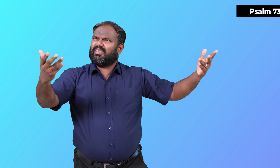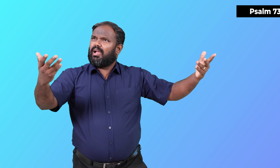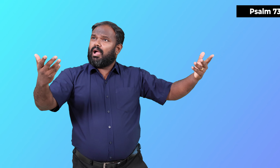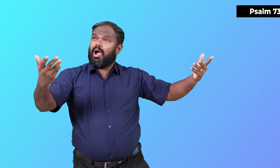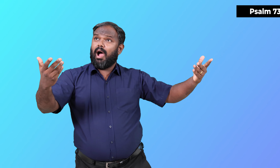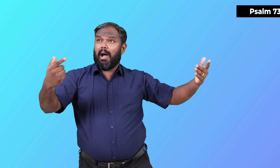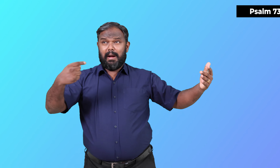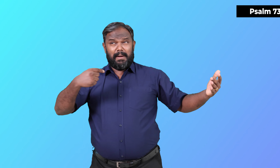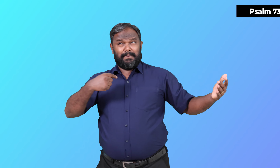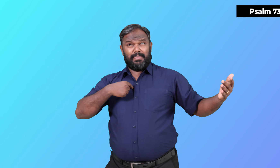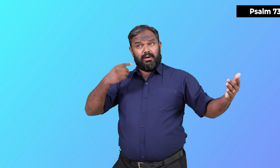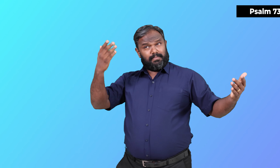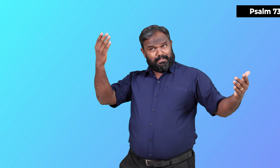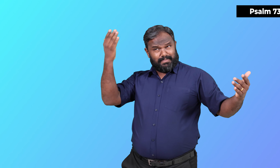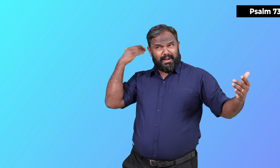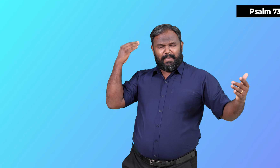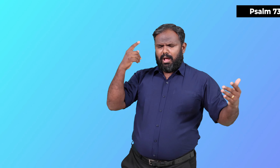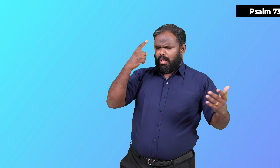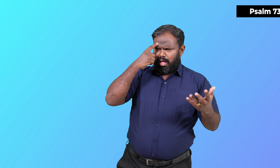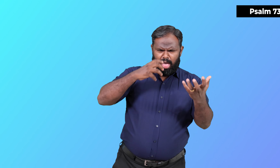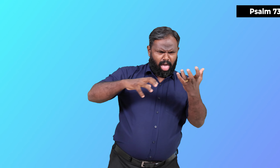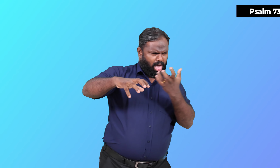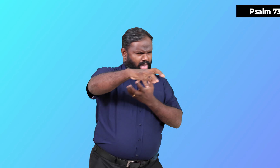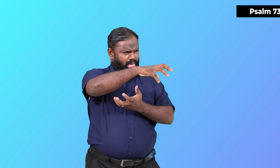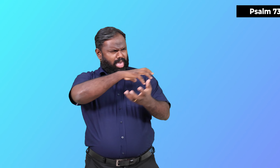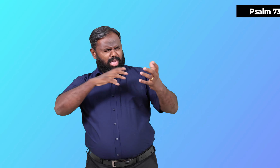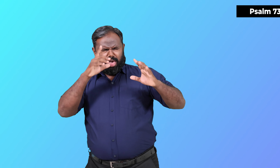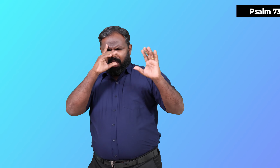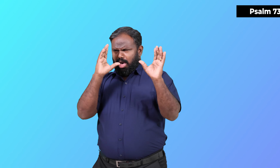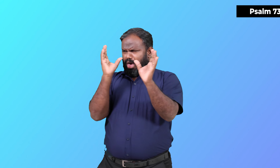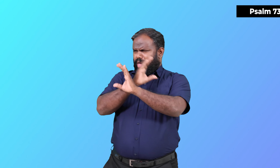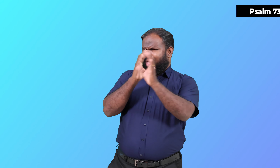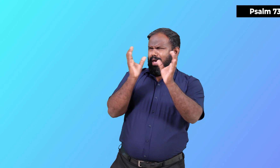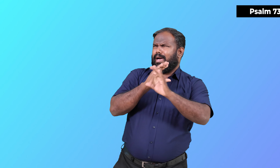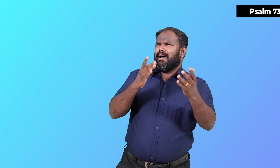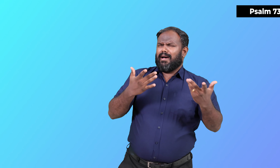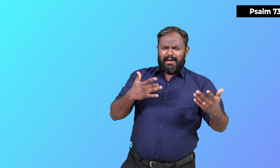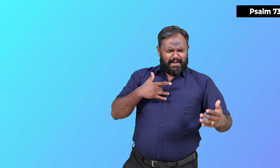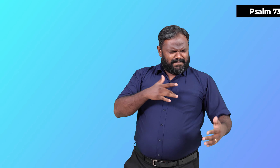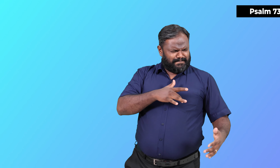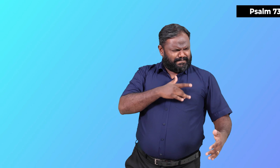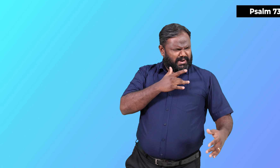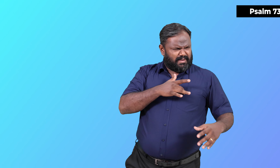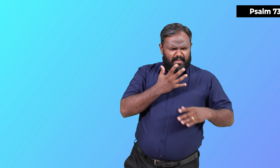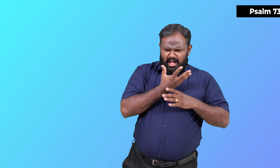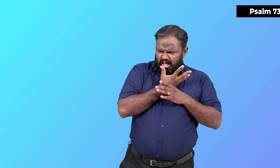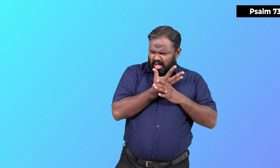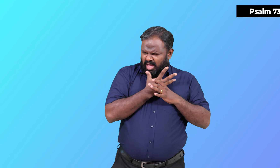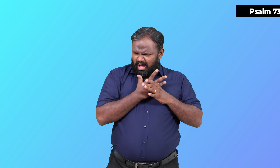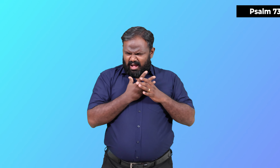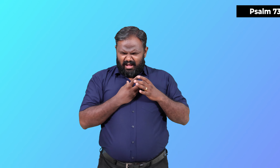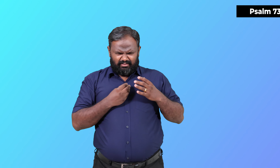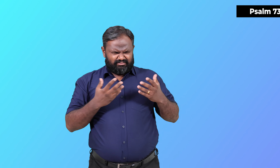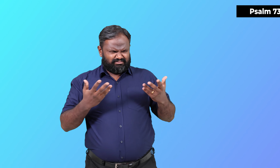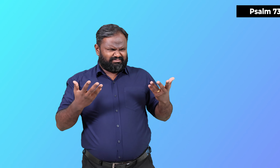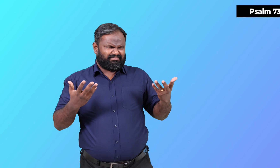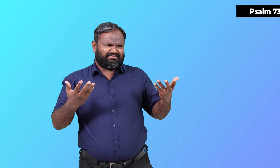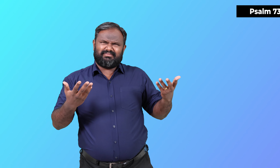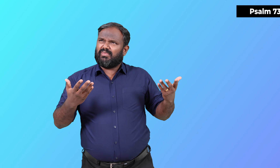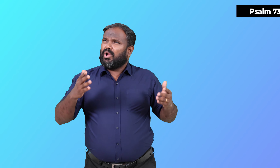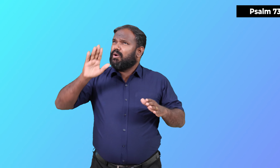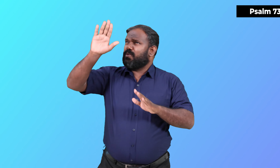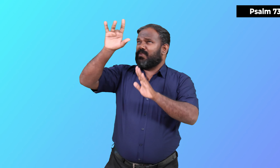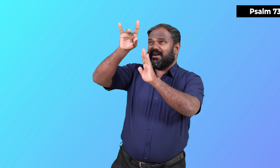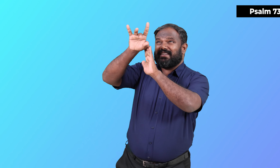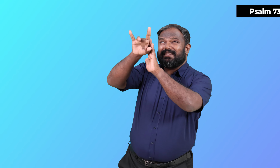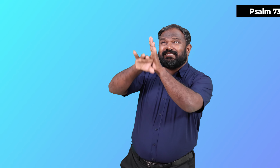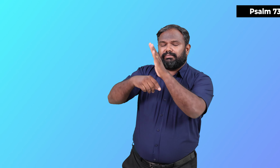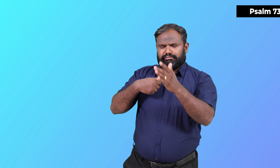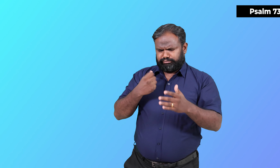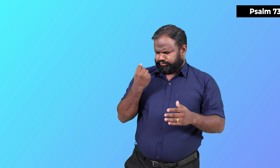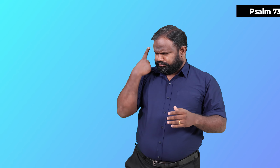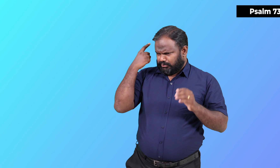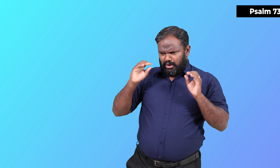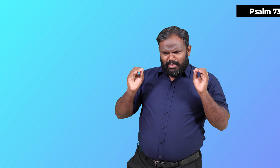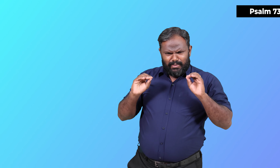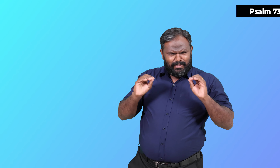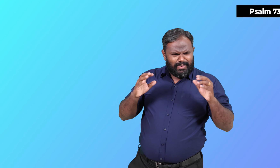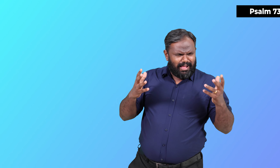I let thoughts about such people upset me, and I was always angry.